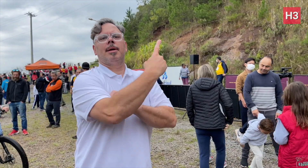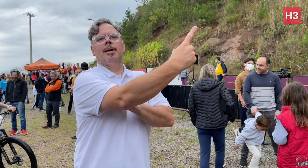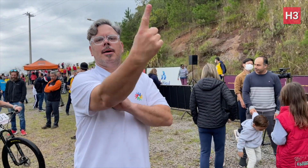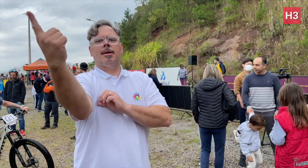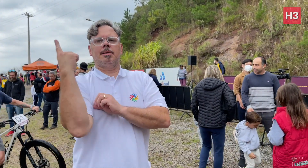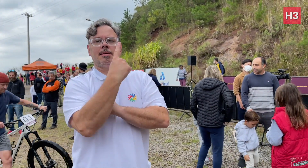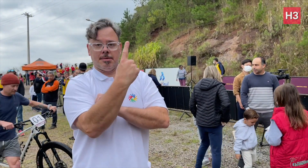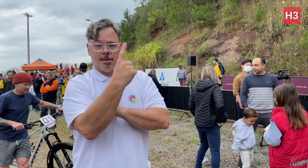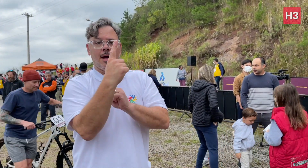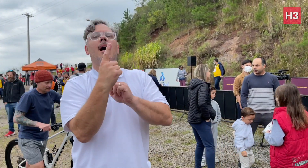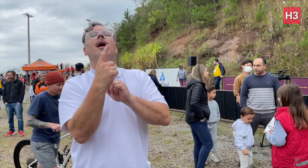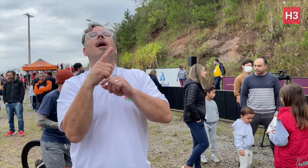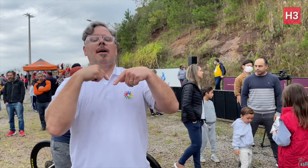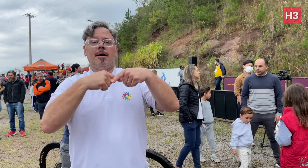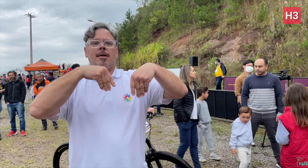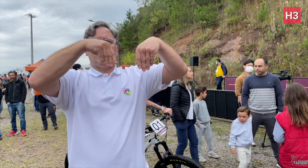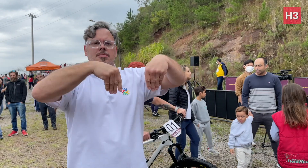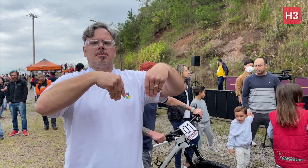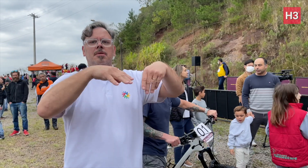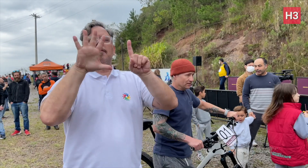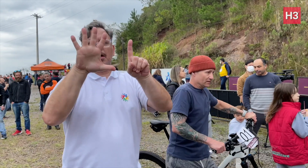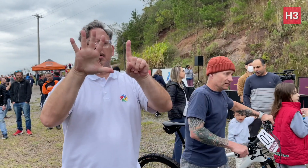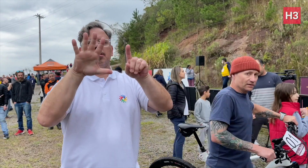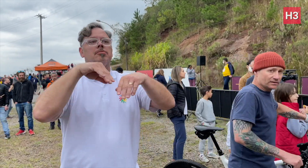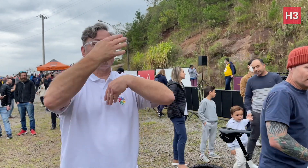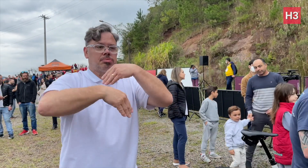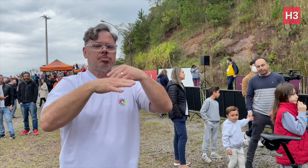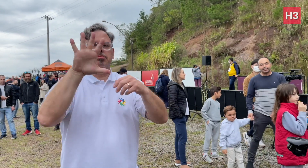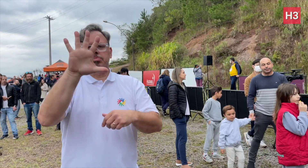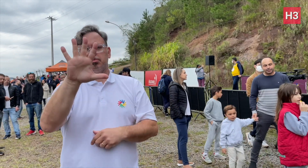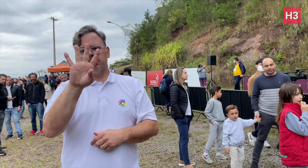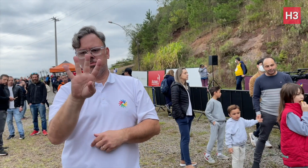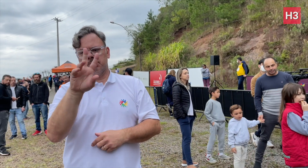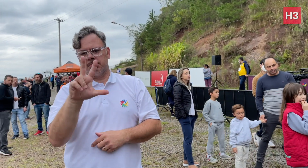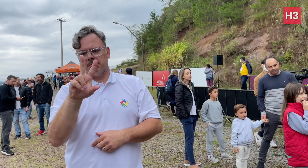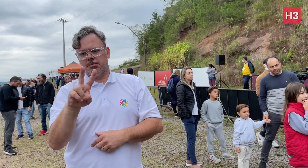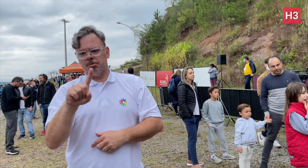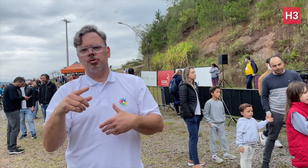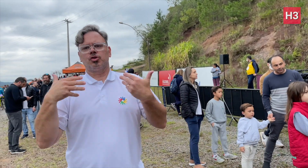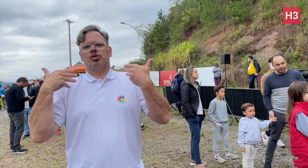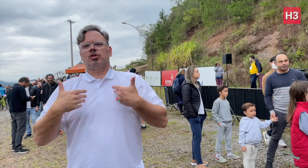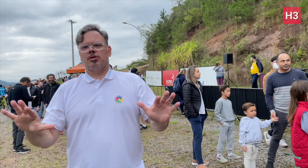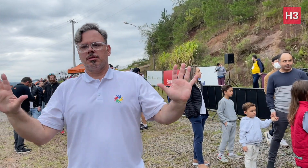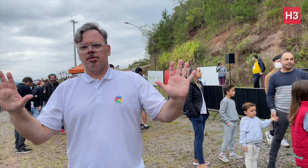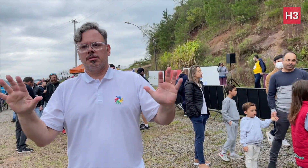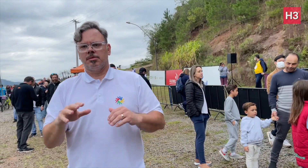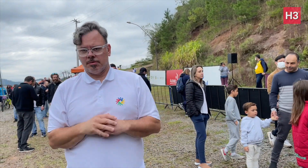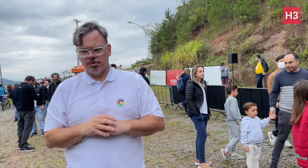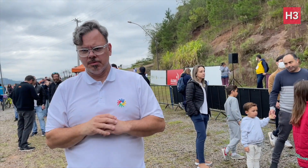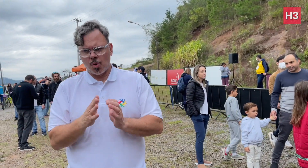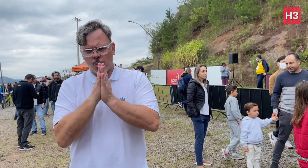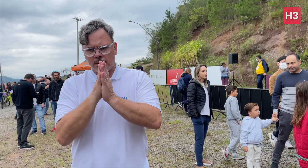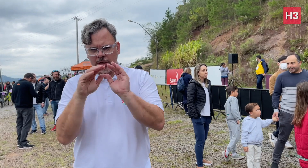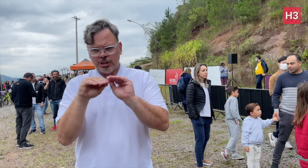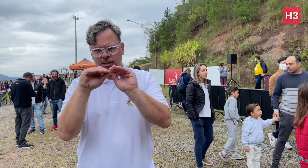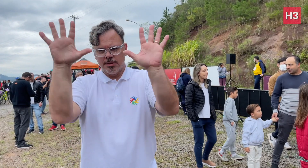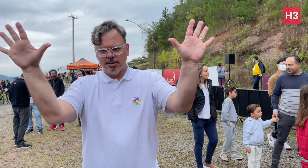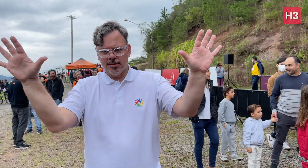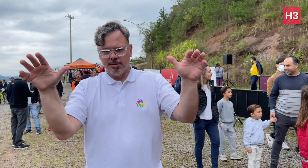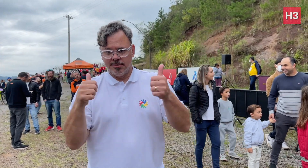and we track the time/number of laps from there. I hope this helps you understand the game better.